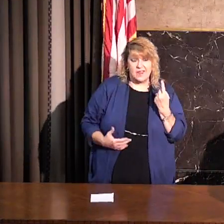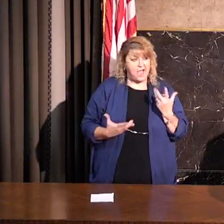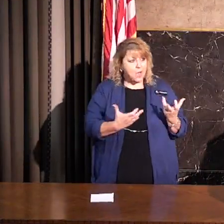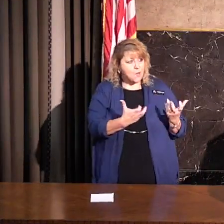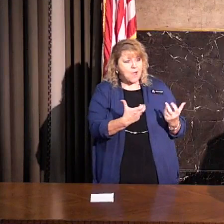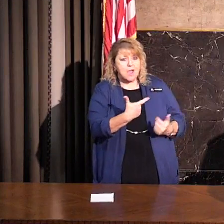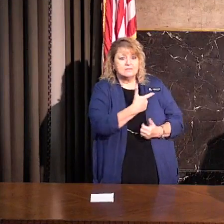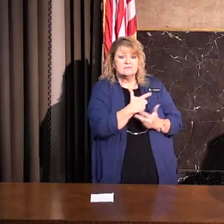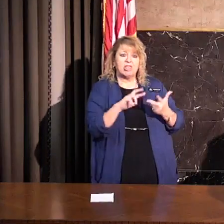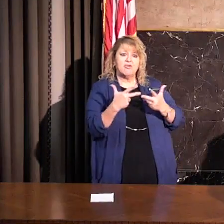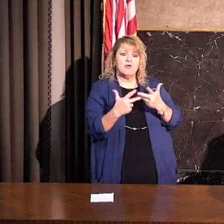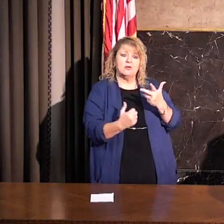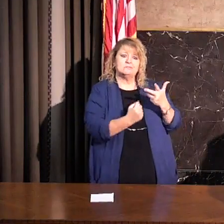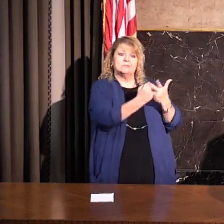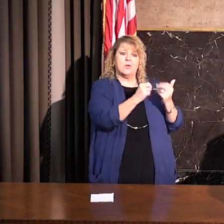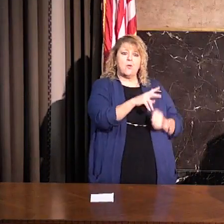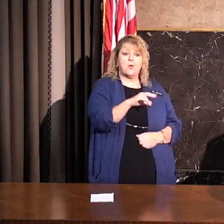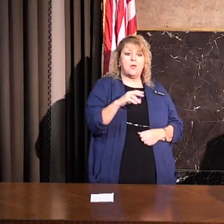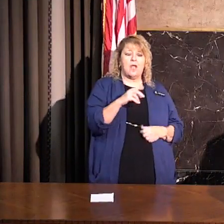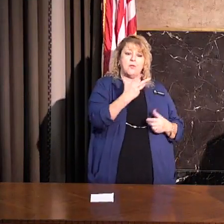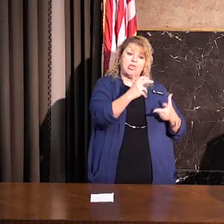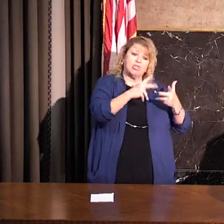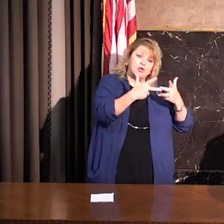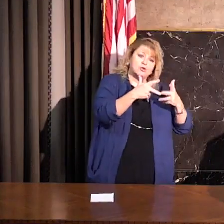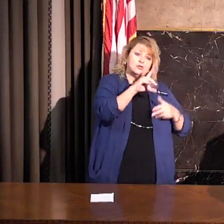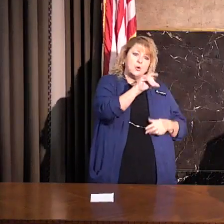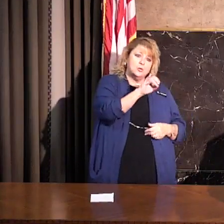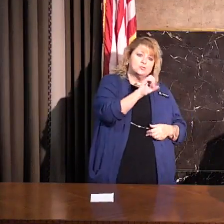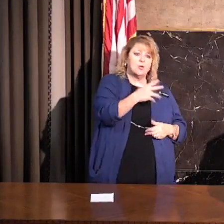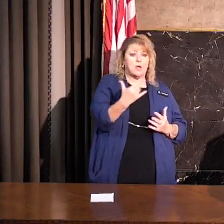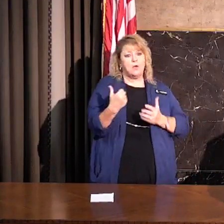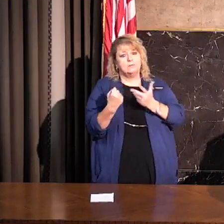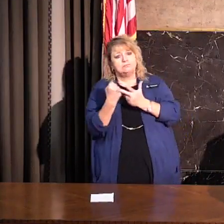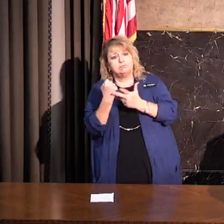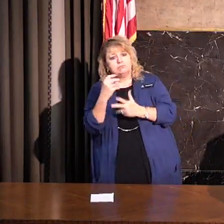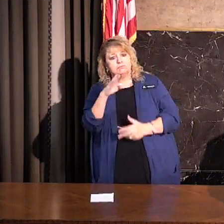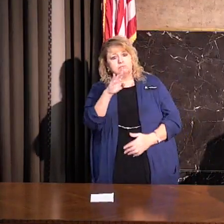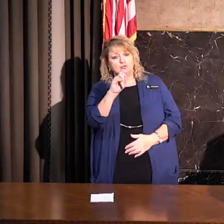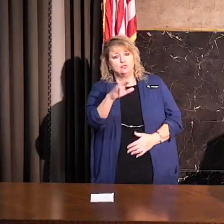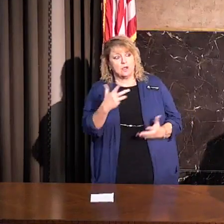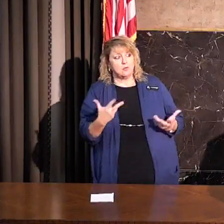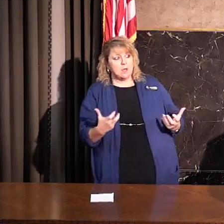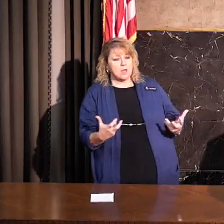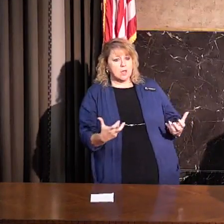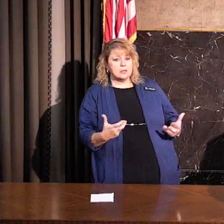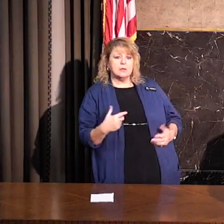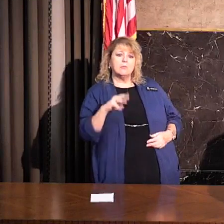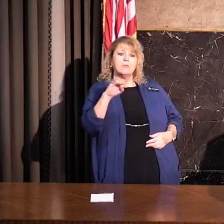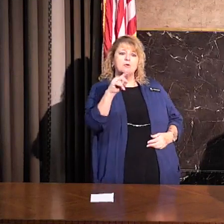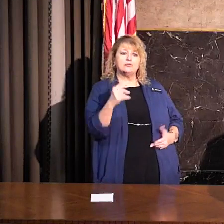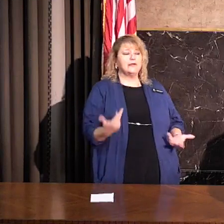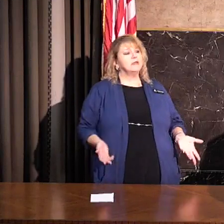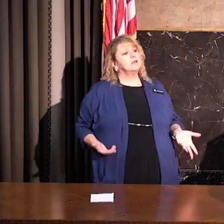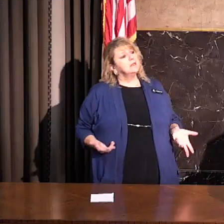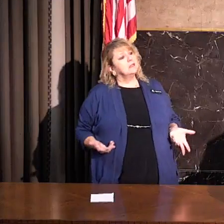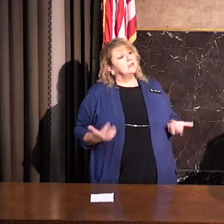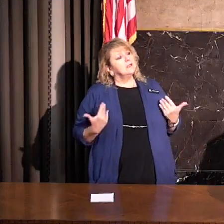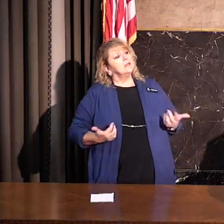a lot of frustration about that. Um we think news is coming so so for people that got made and Jay and Jay just